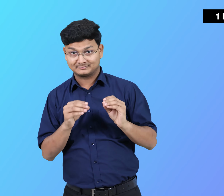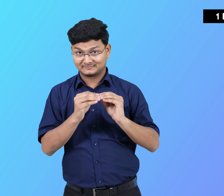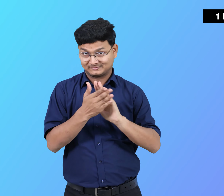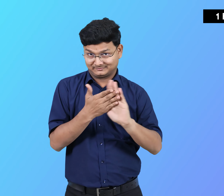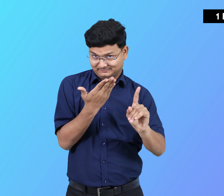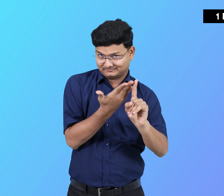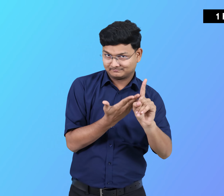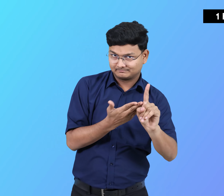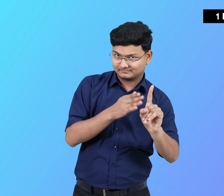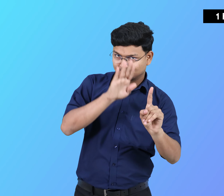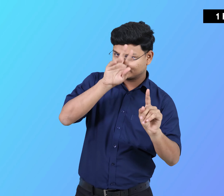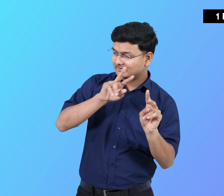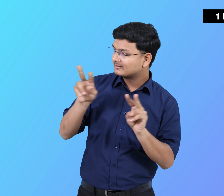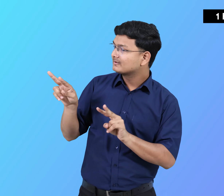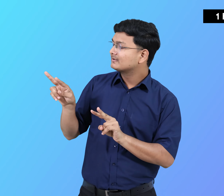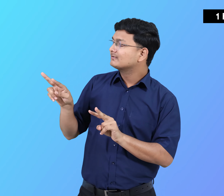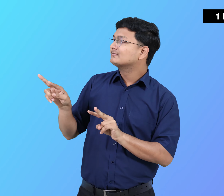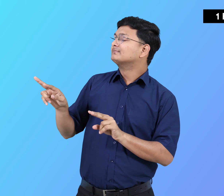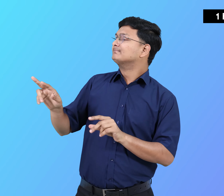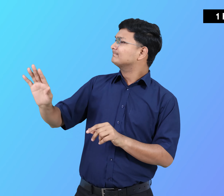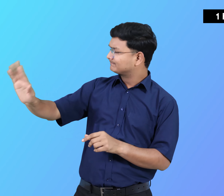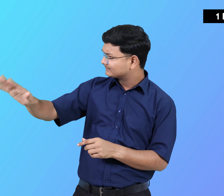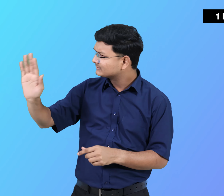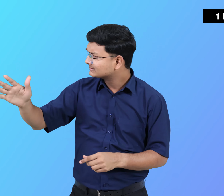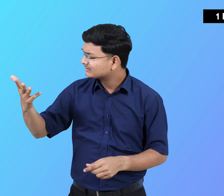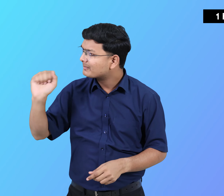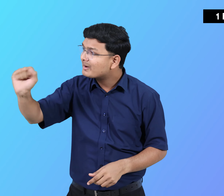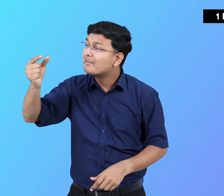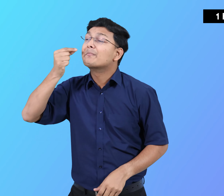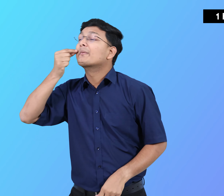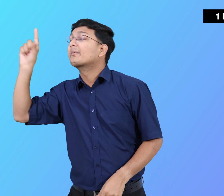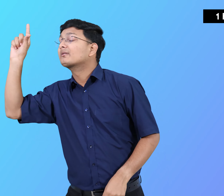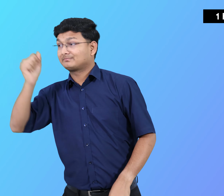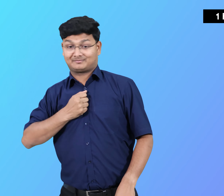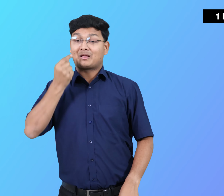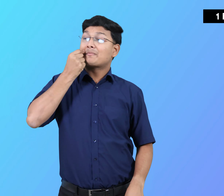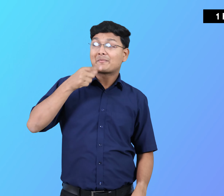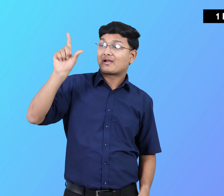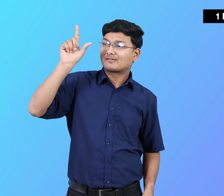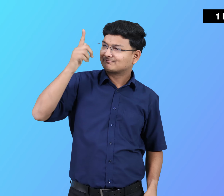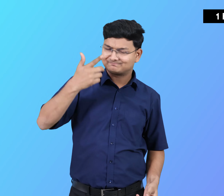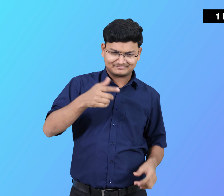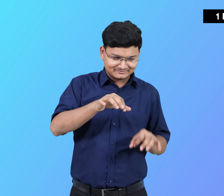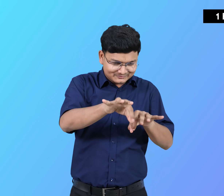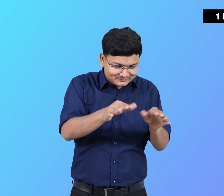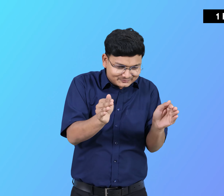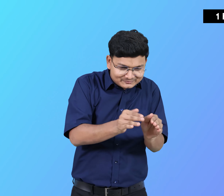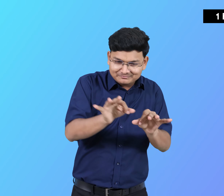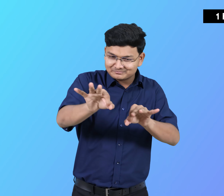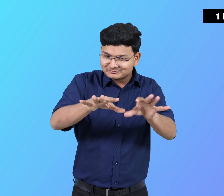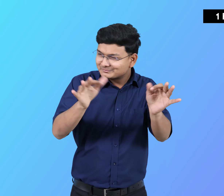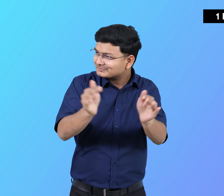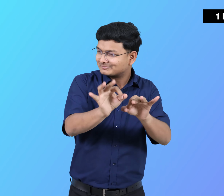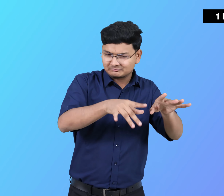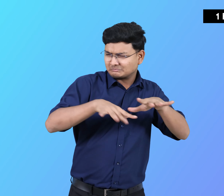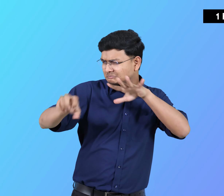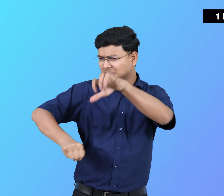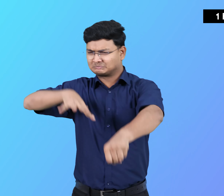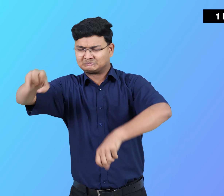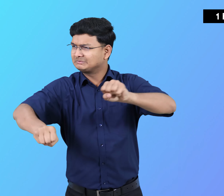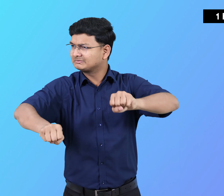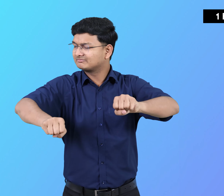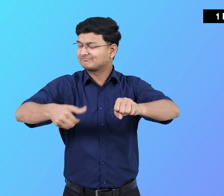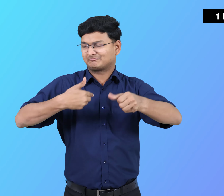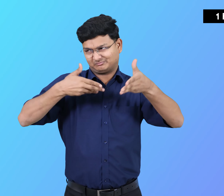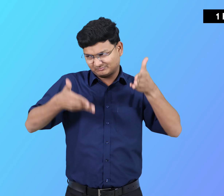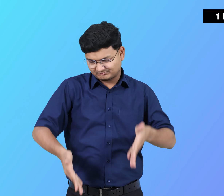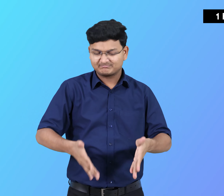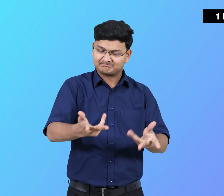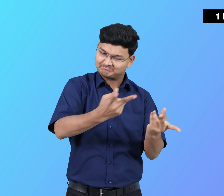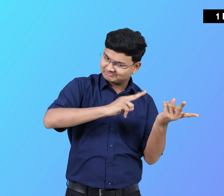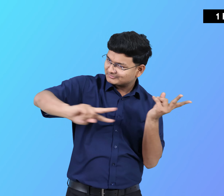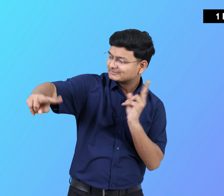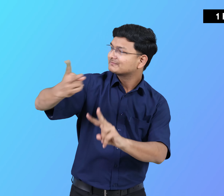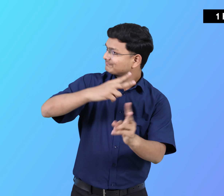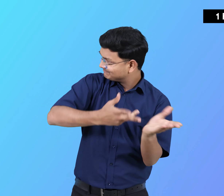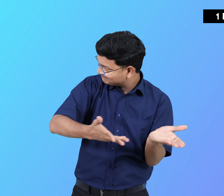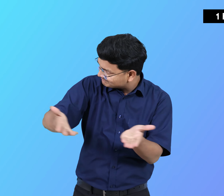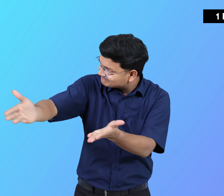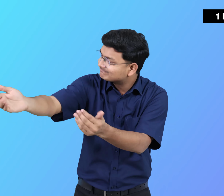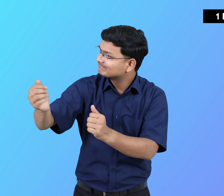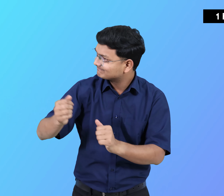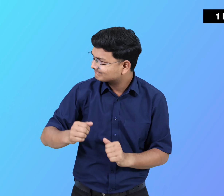Ben-Hadad said to him, “Ahab, I will give you the towns that my father took from your father.